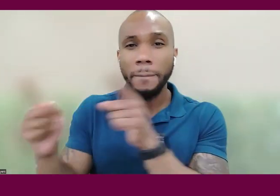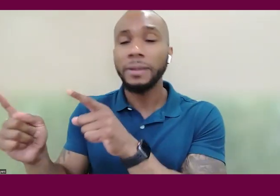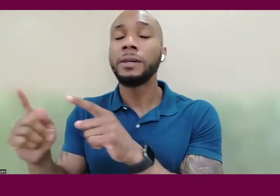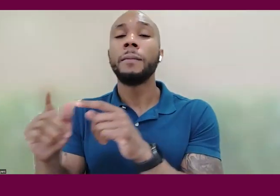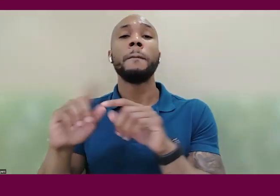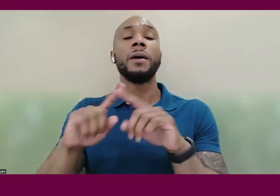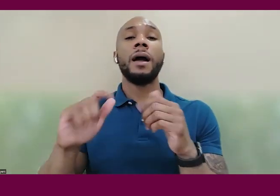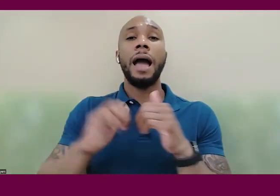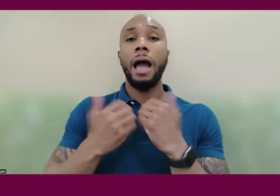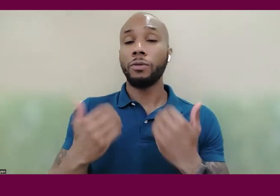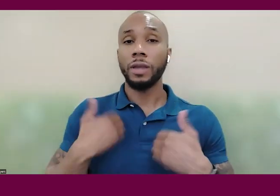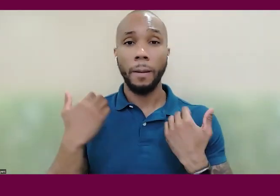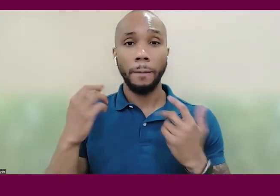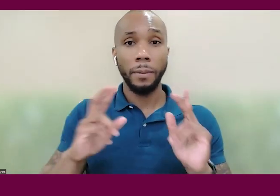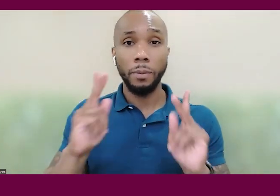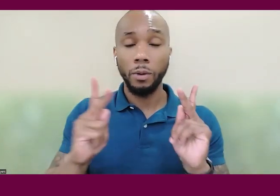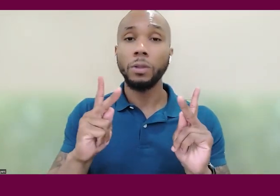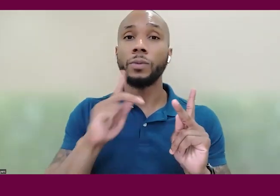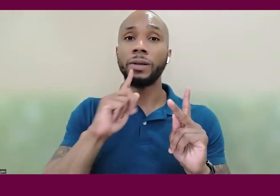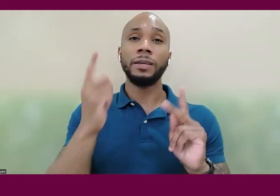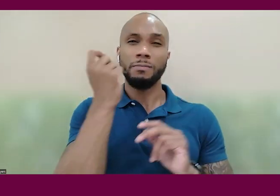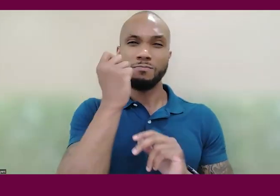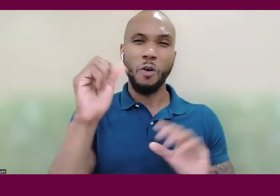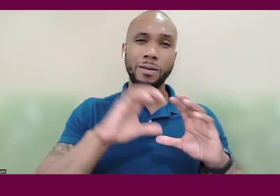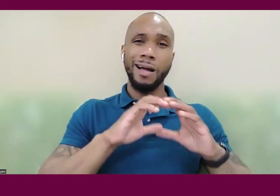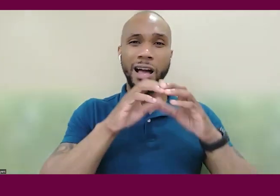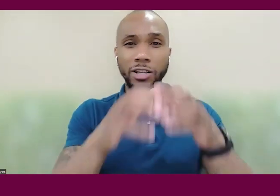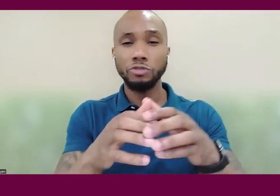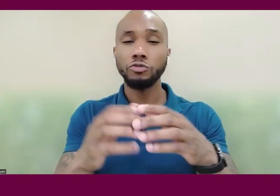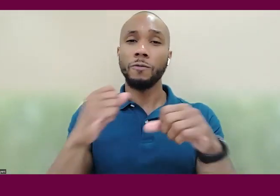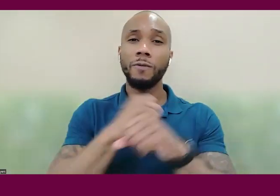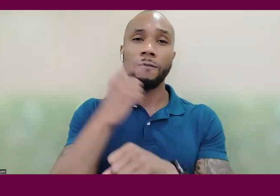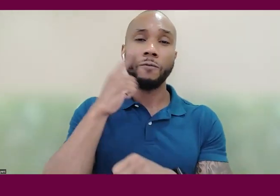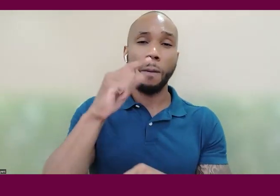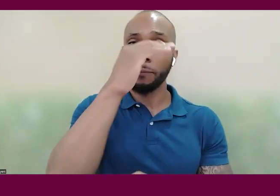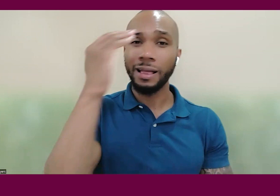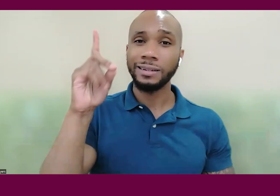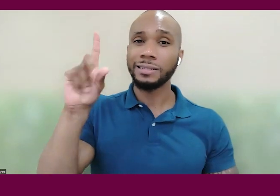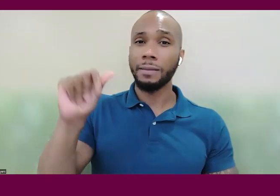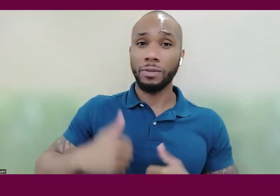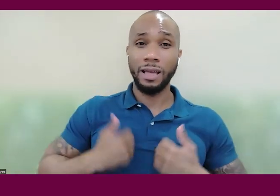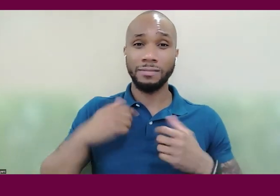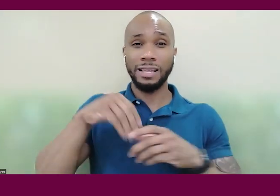How can young people mobilize to fight for Black disabled lives in 2023?